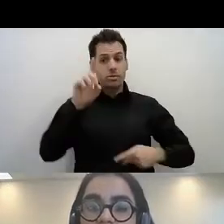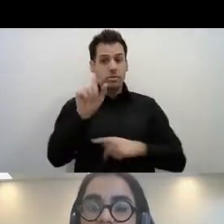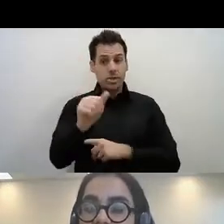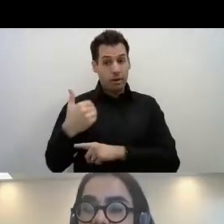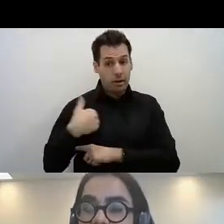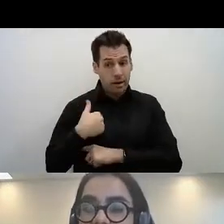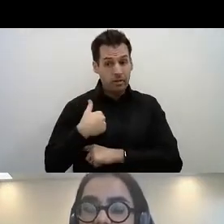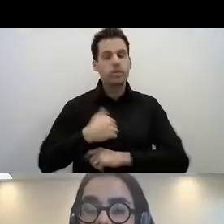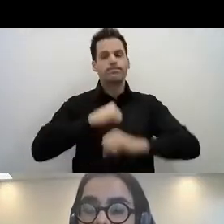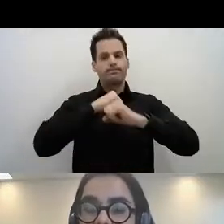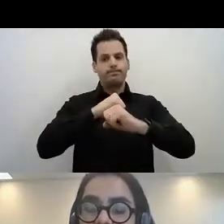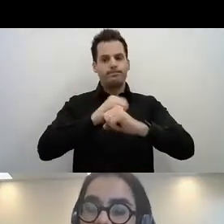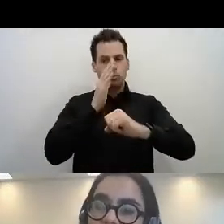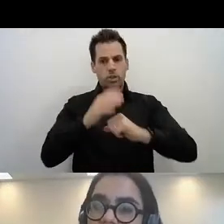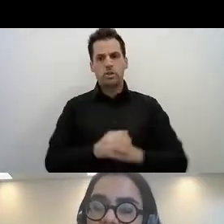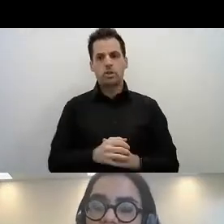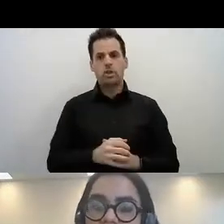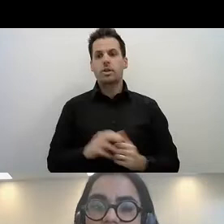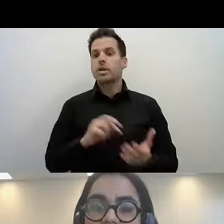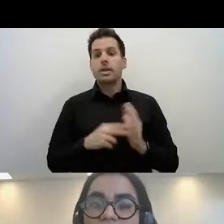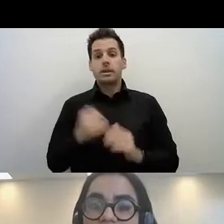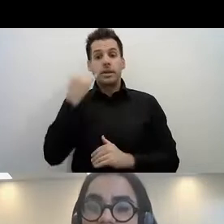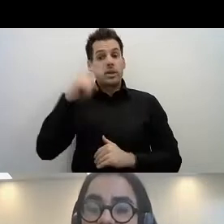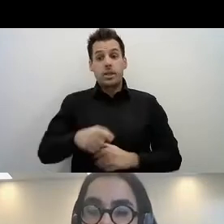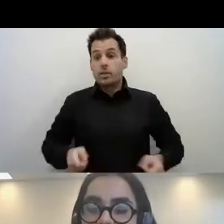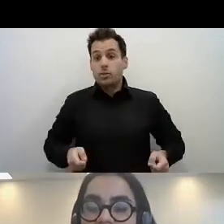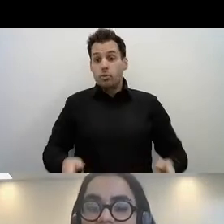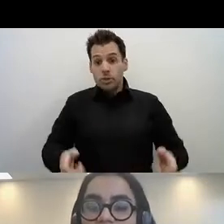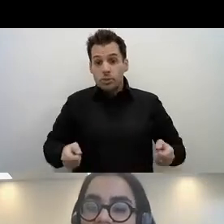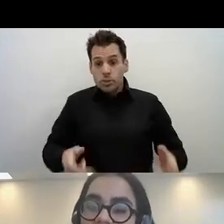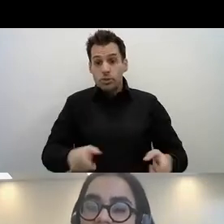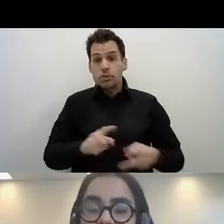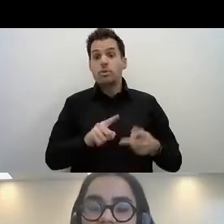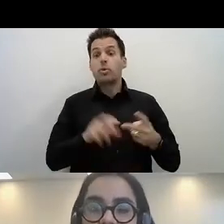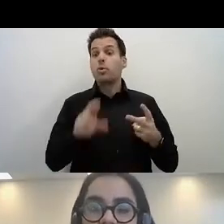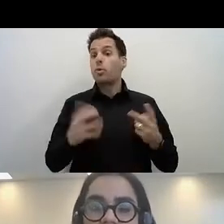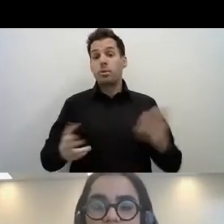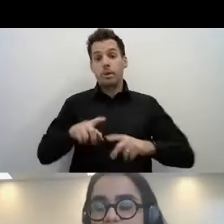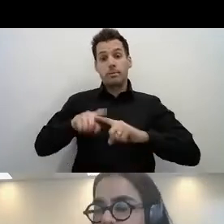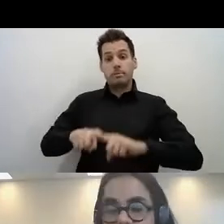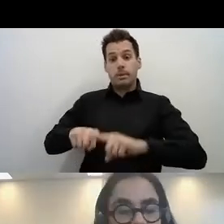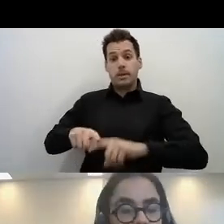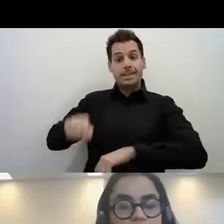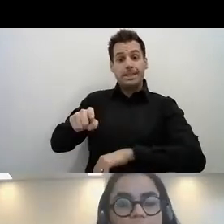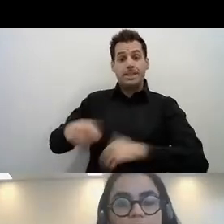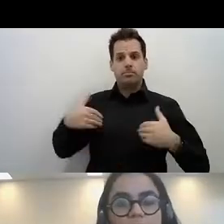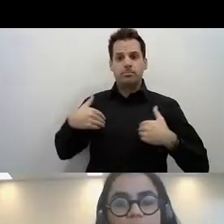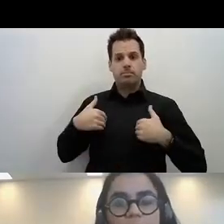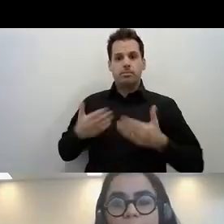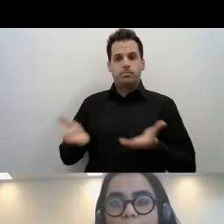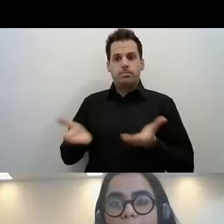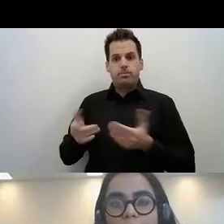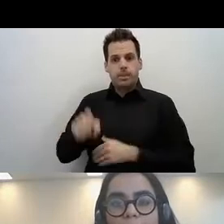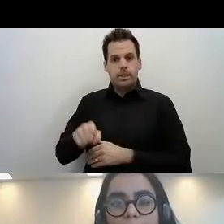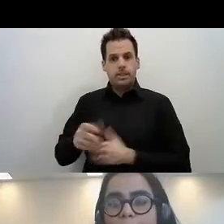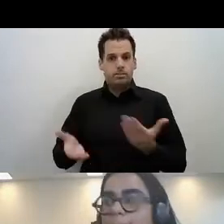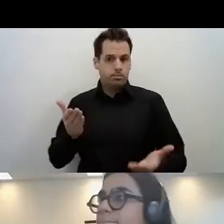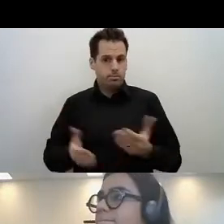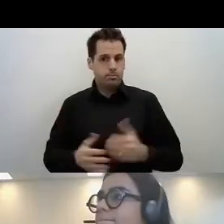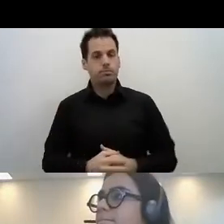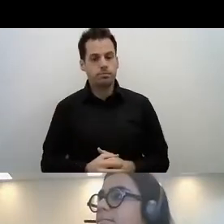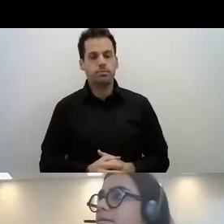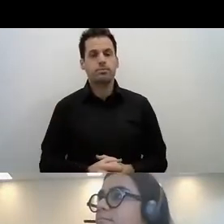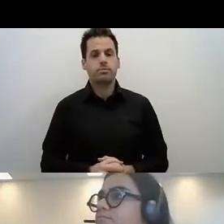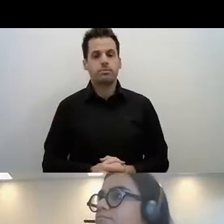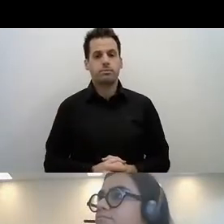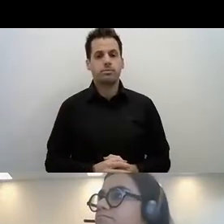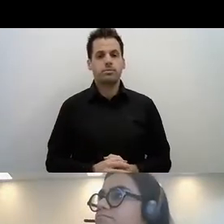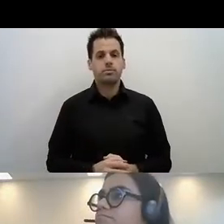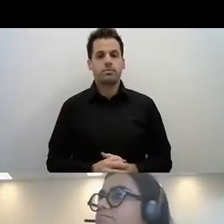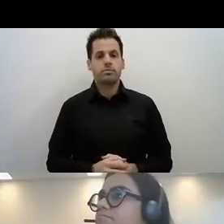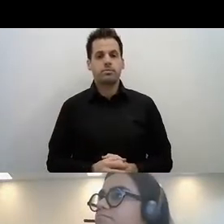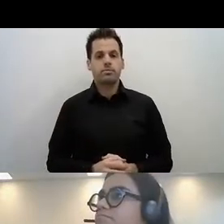reliance upon remedial devices like wheelchairs as well as reliance upon a service animal